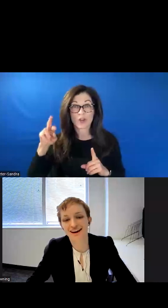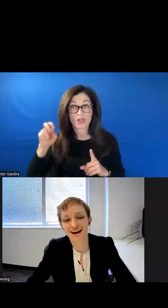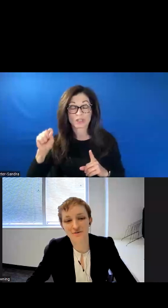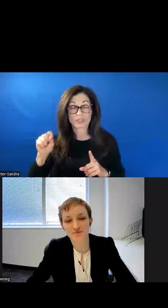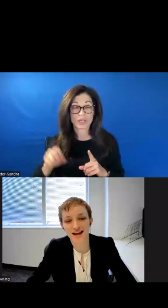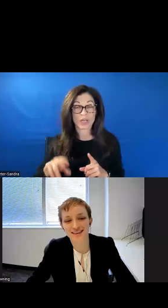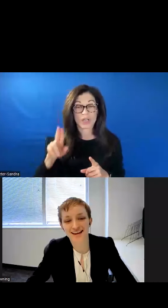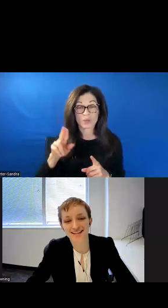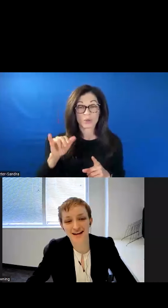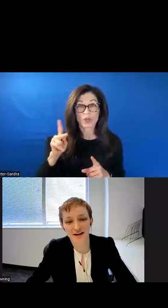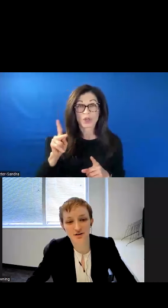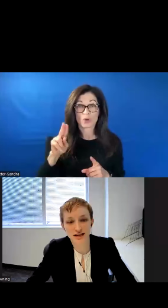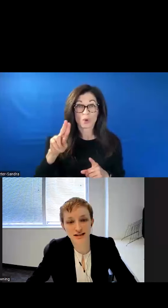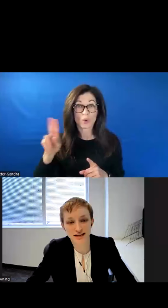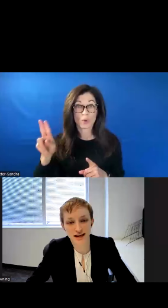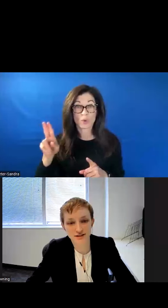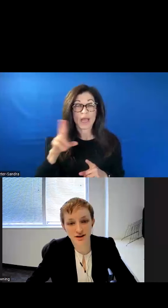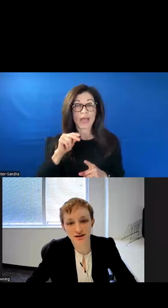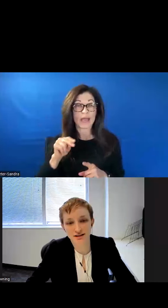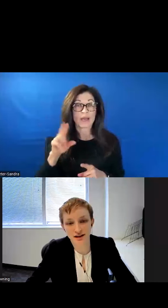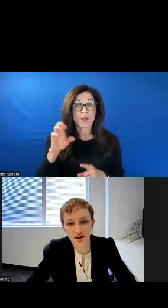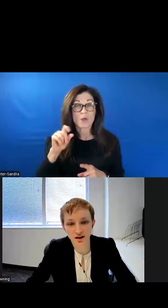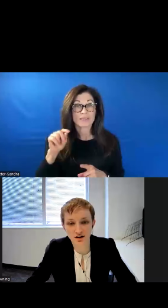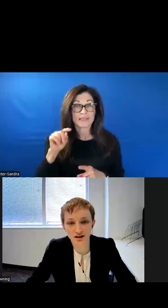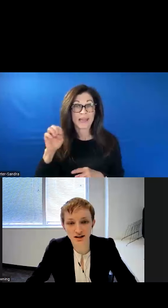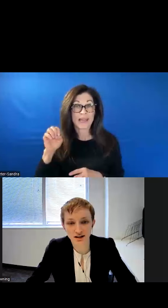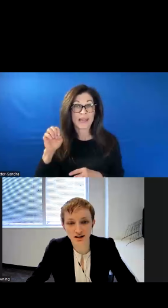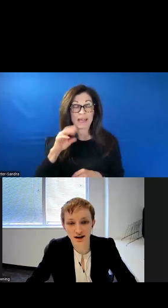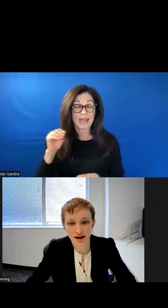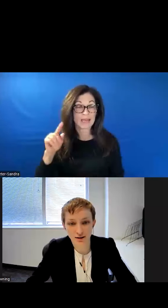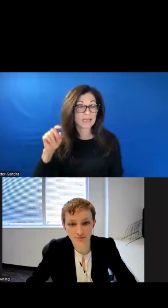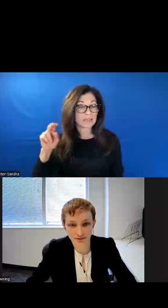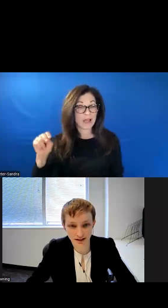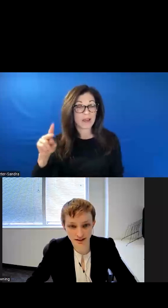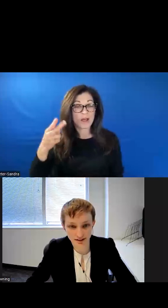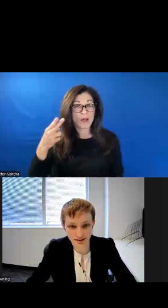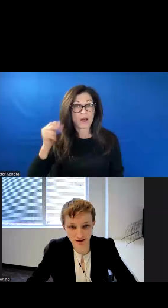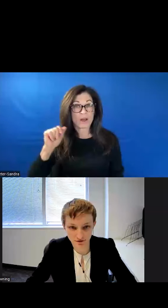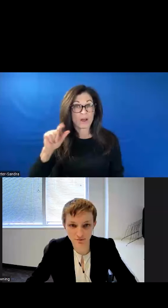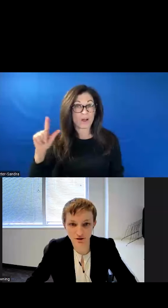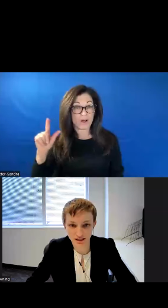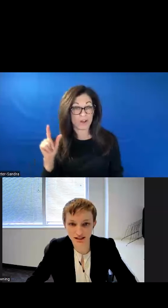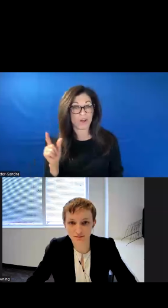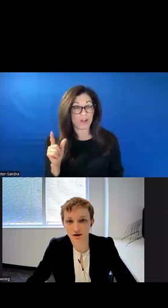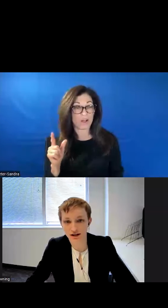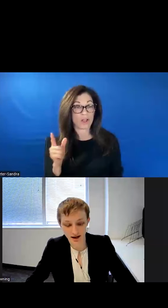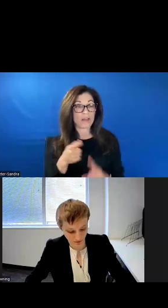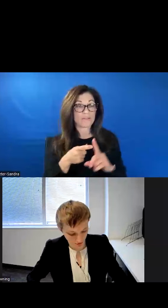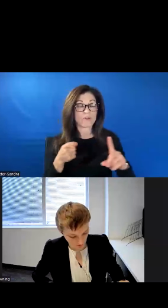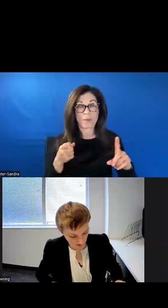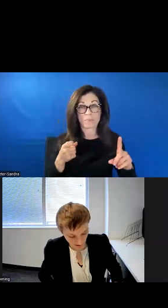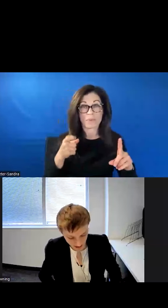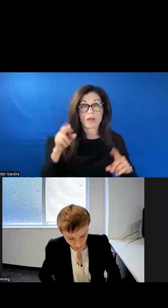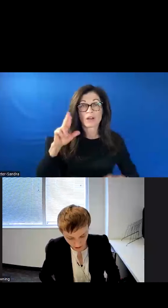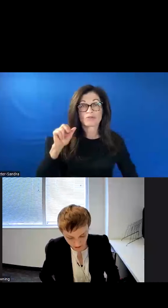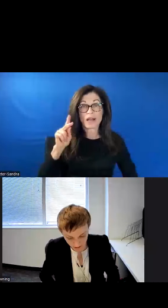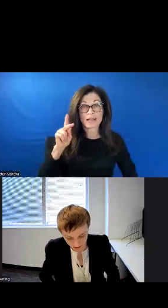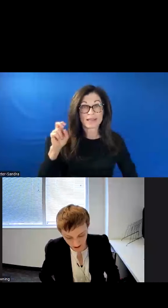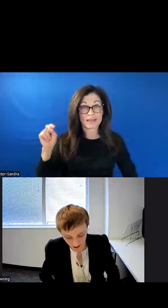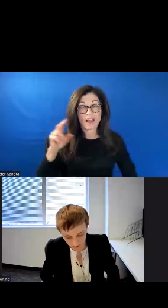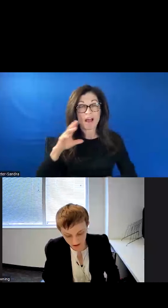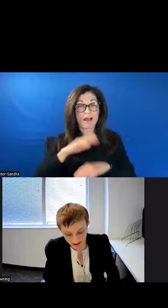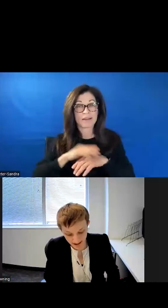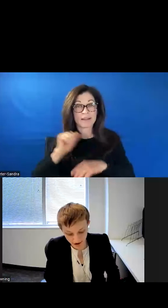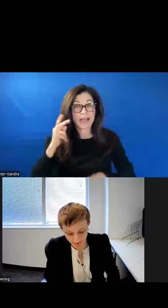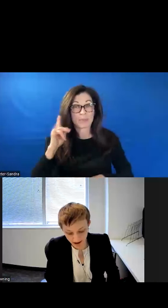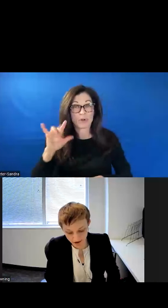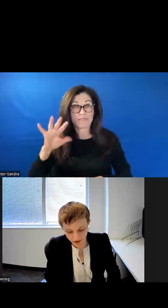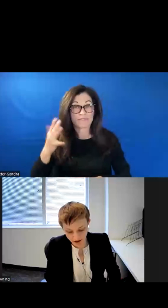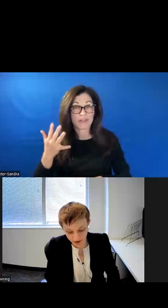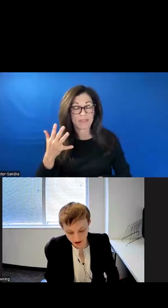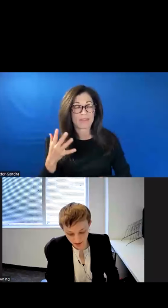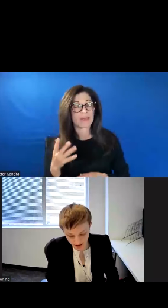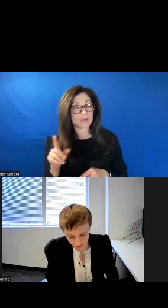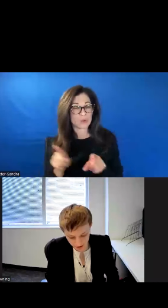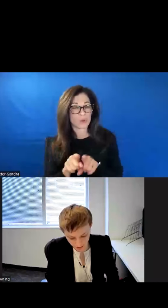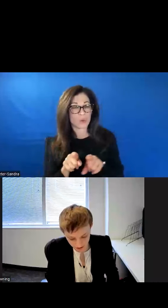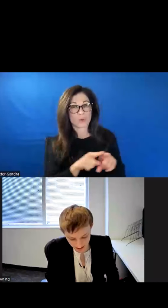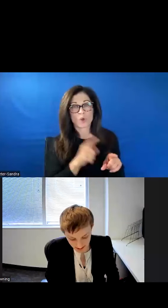AND TAUN HALL AND TO HEAR ABOUT THOSE COMMUNITY BASED RESOURCES